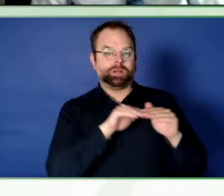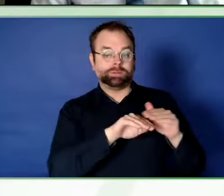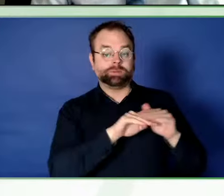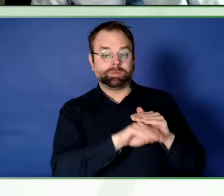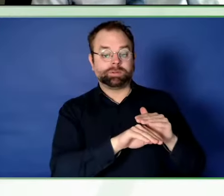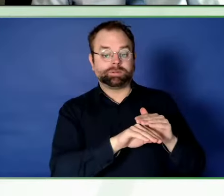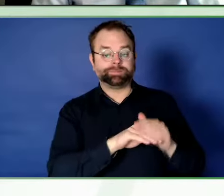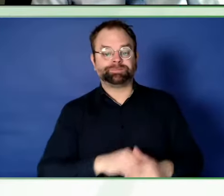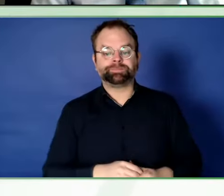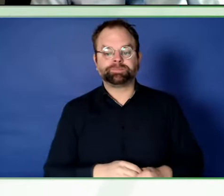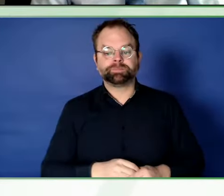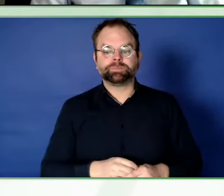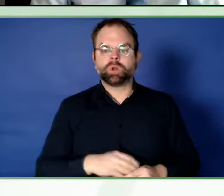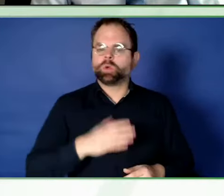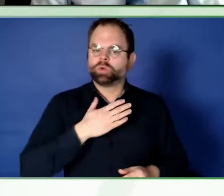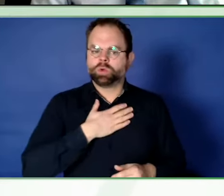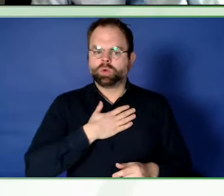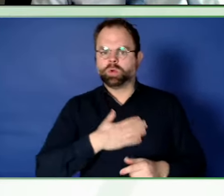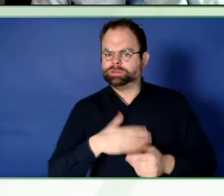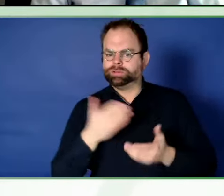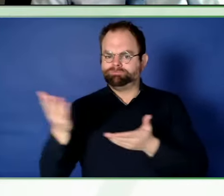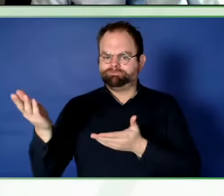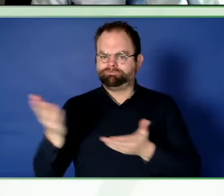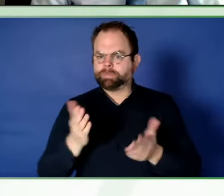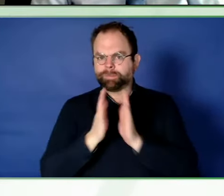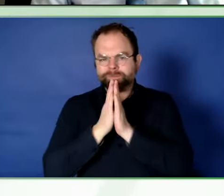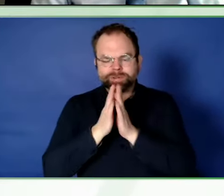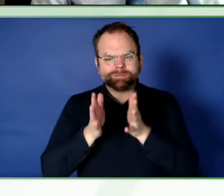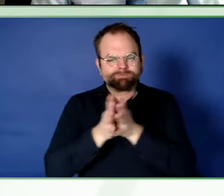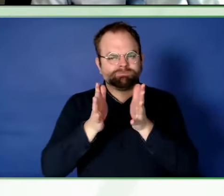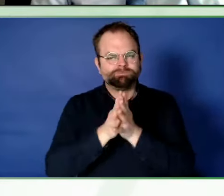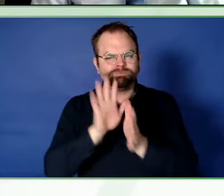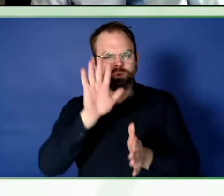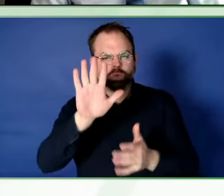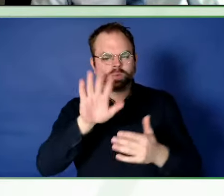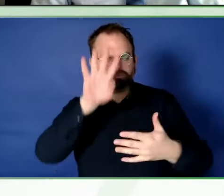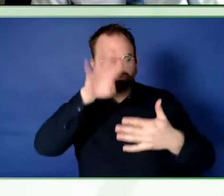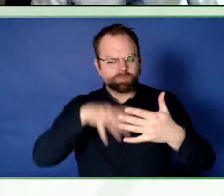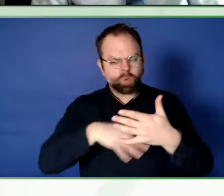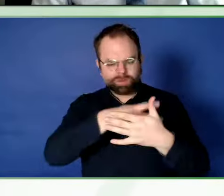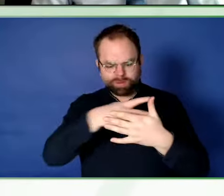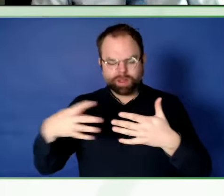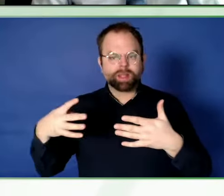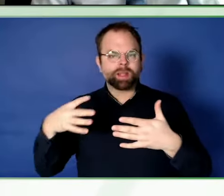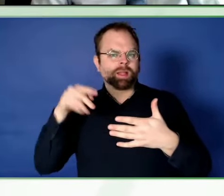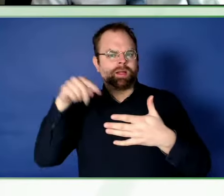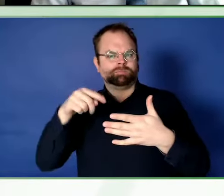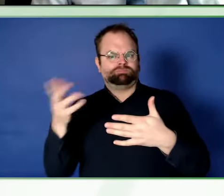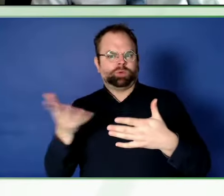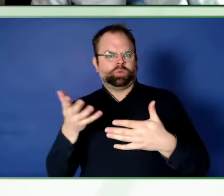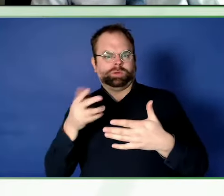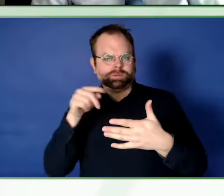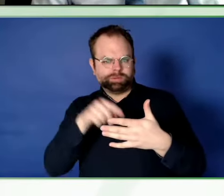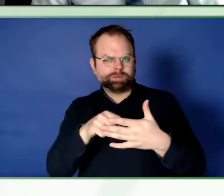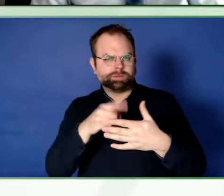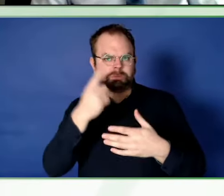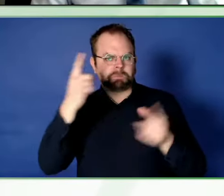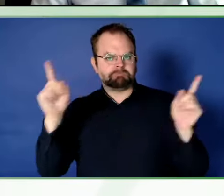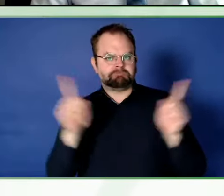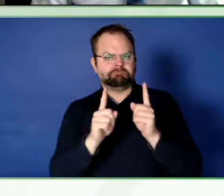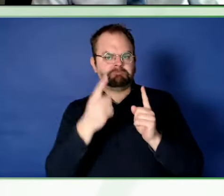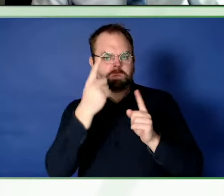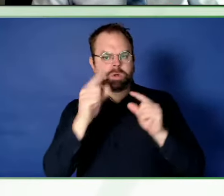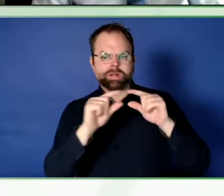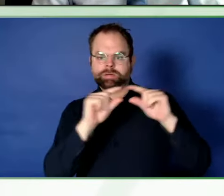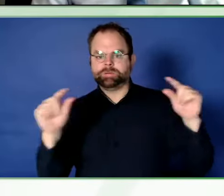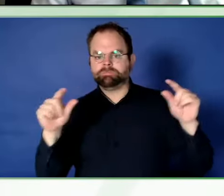I am event planner and accessibility consultant.